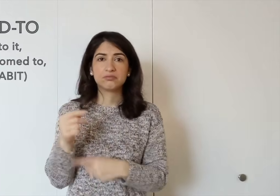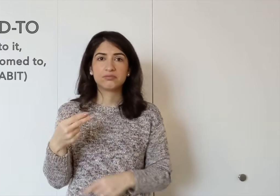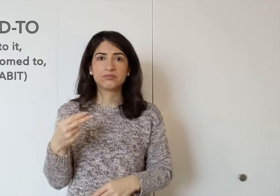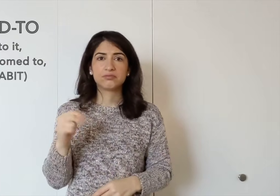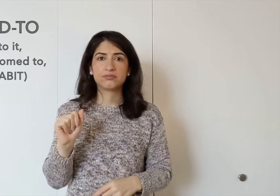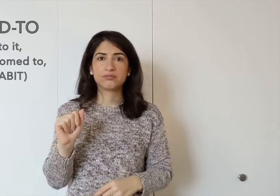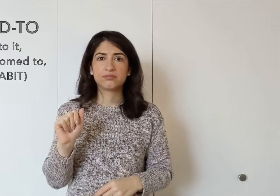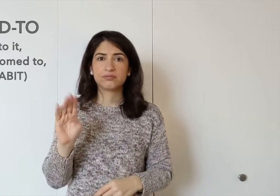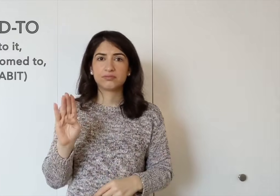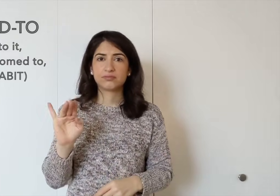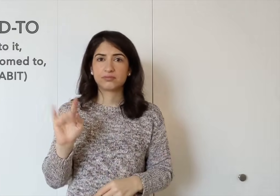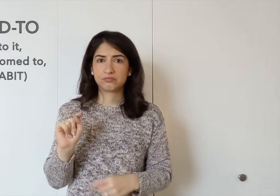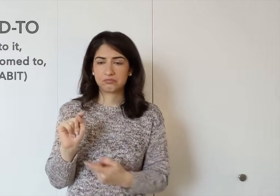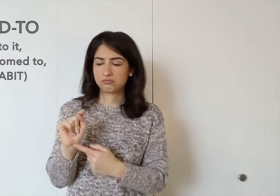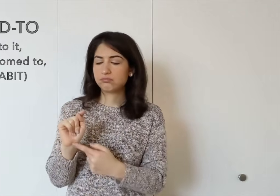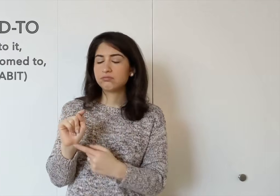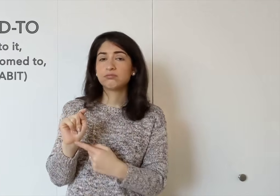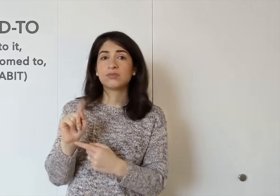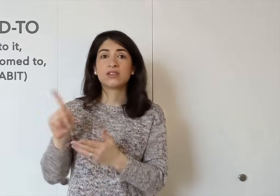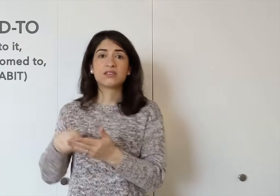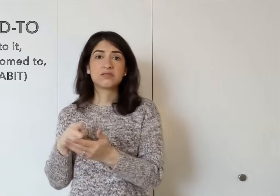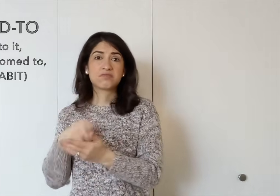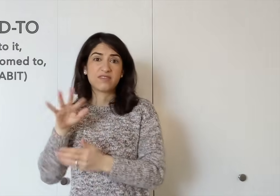The word "habit".